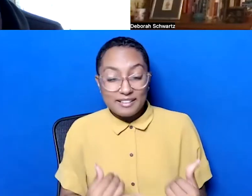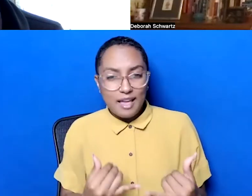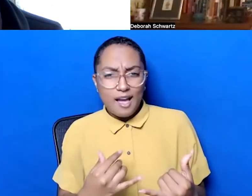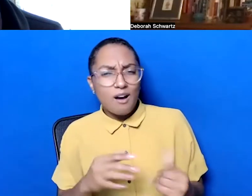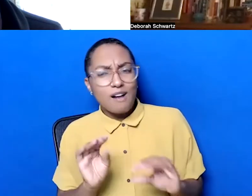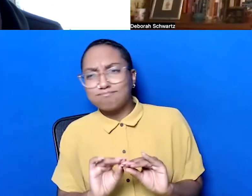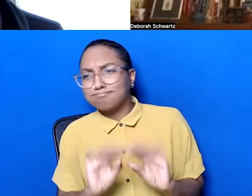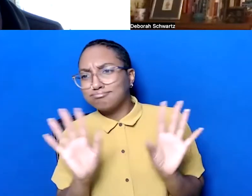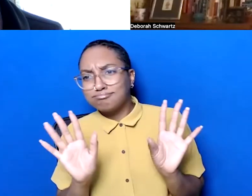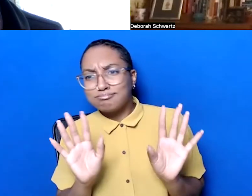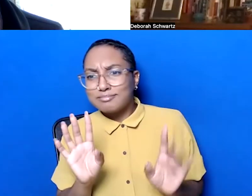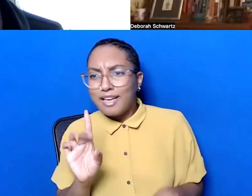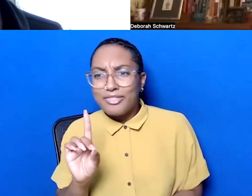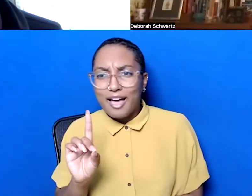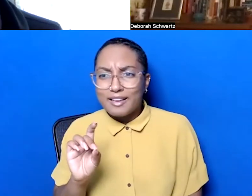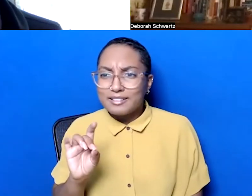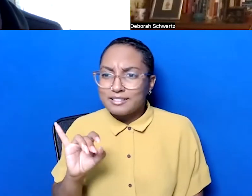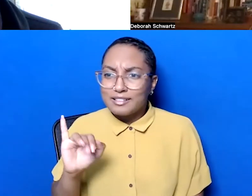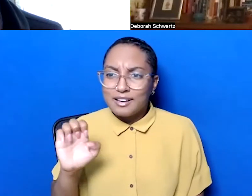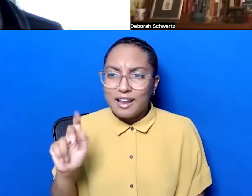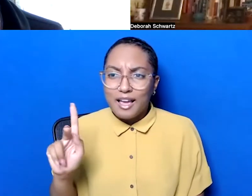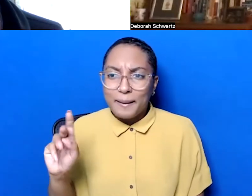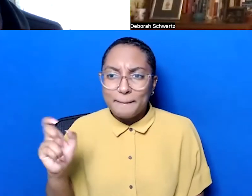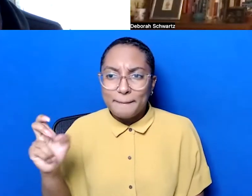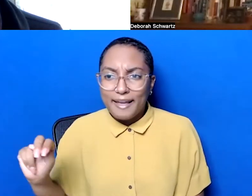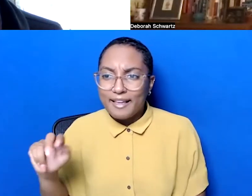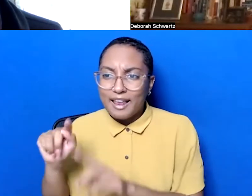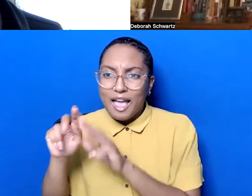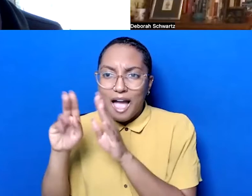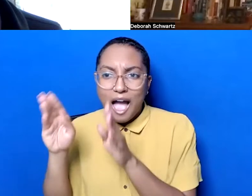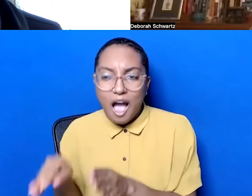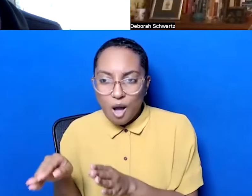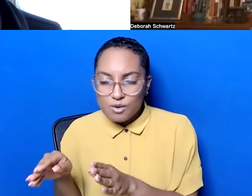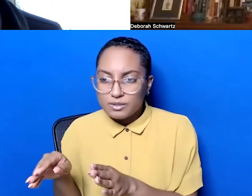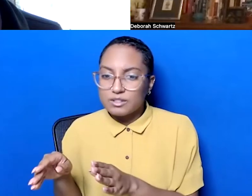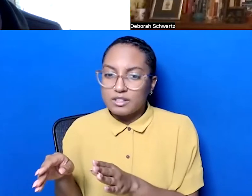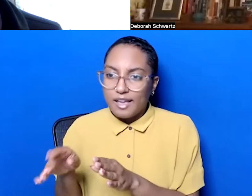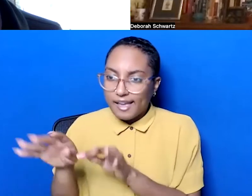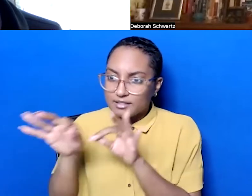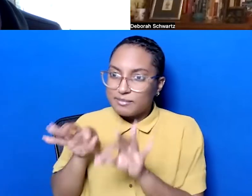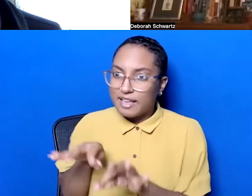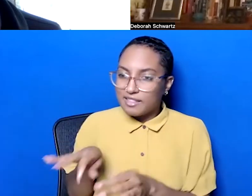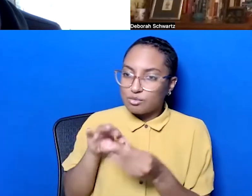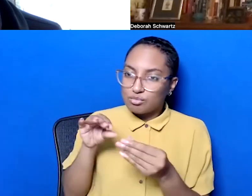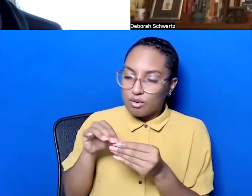Dyckman house- Farmhouse is connecting the dots between their history that they are